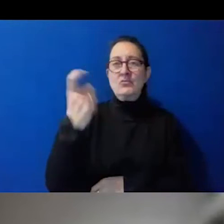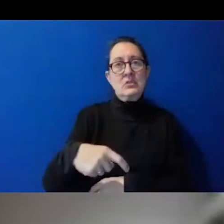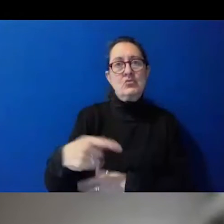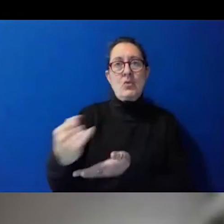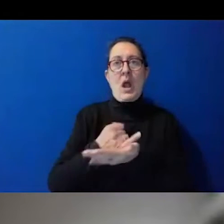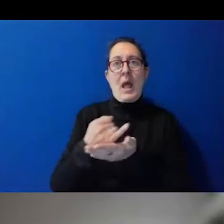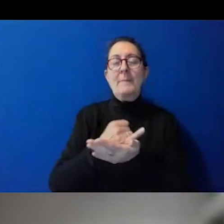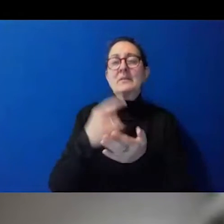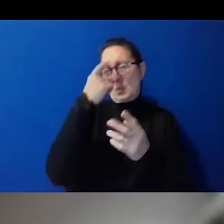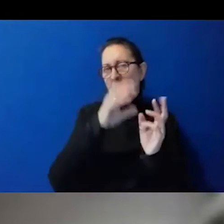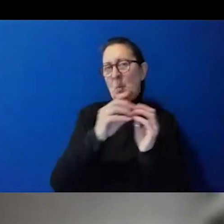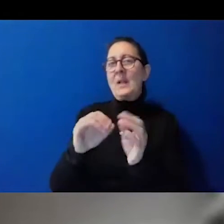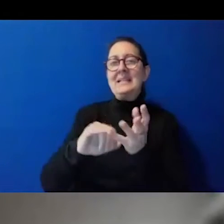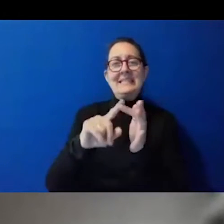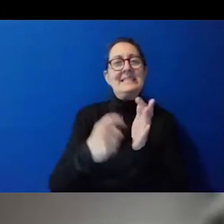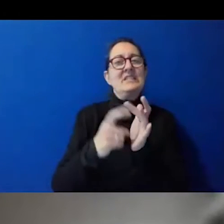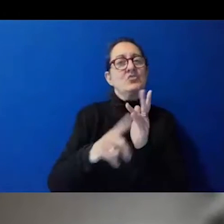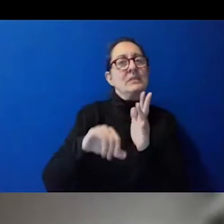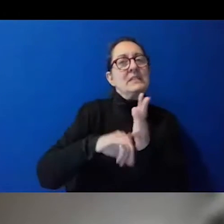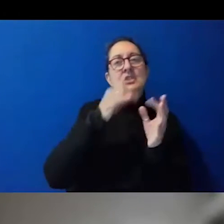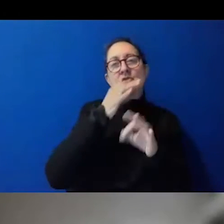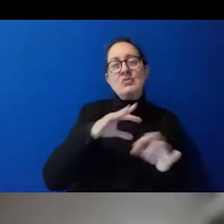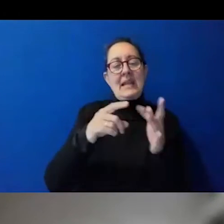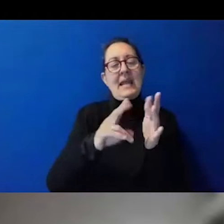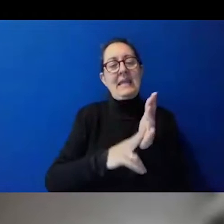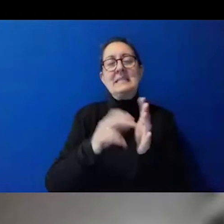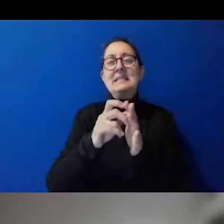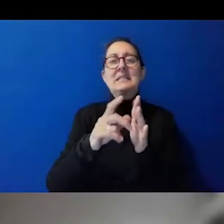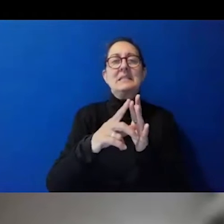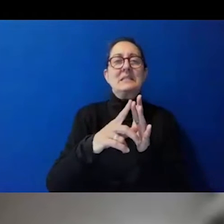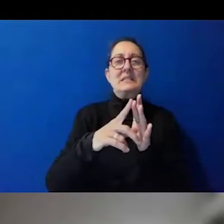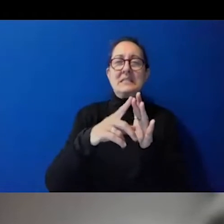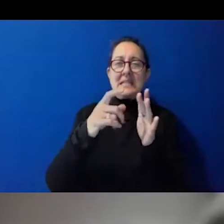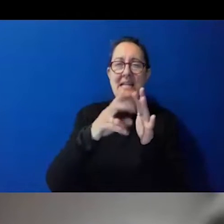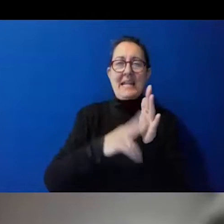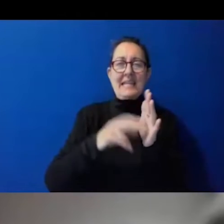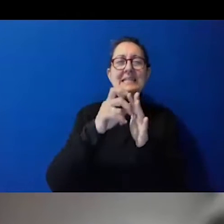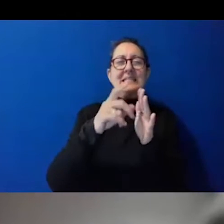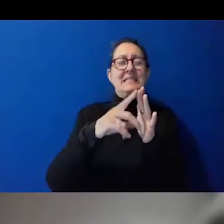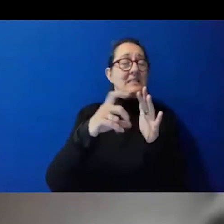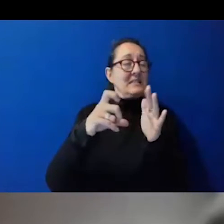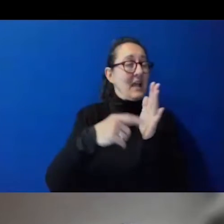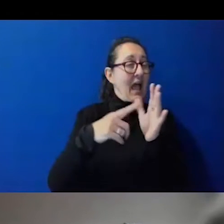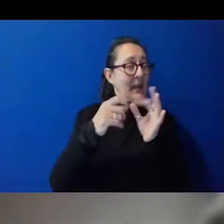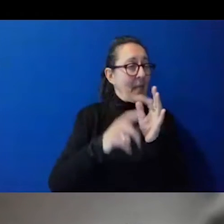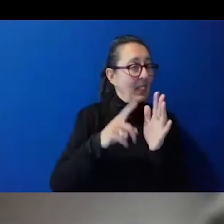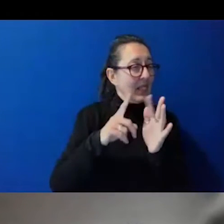offenses so committal offenses um offenses like robbery with dangerous weapon sexual offenses uh